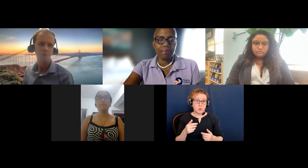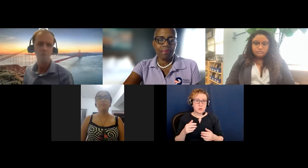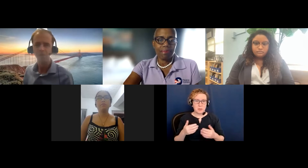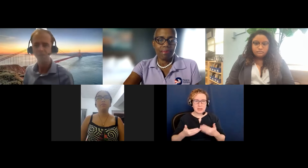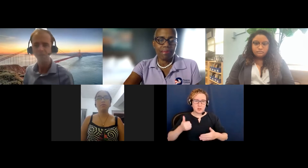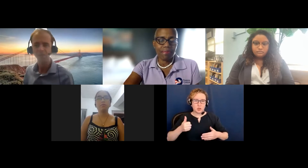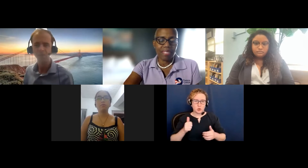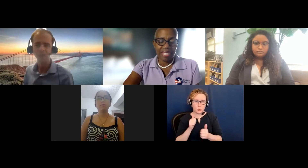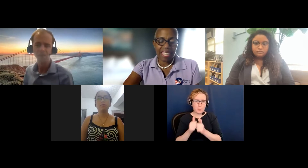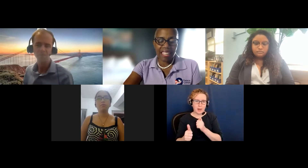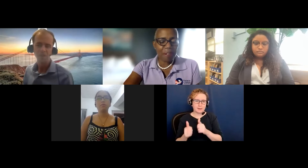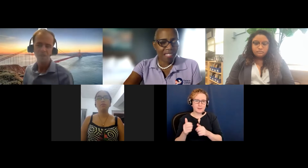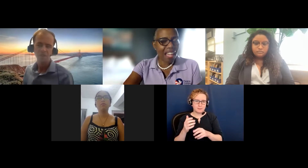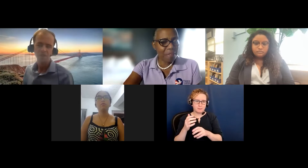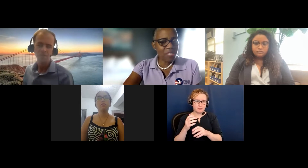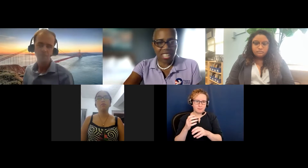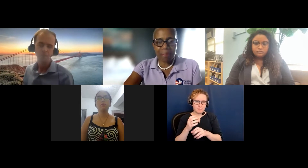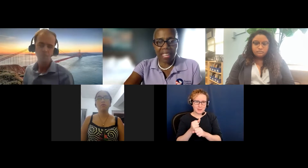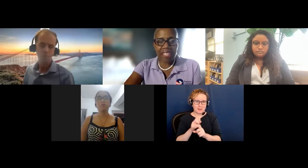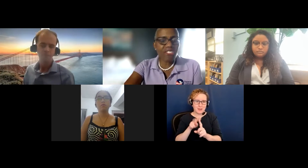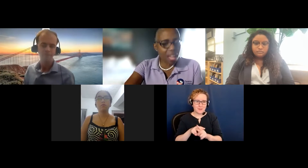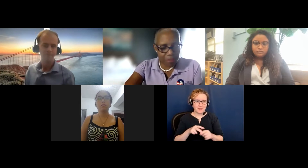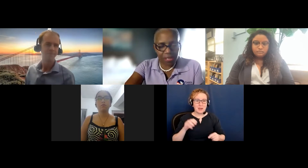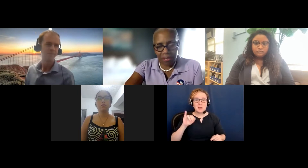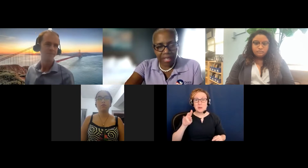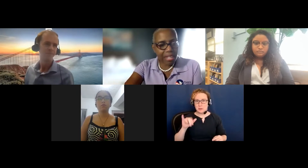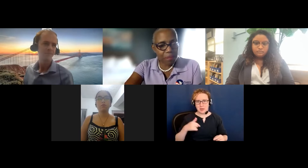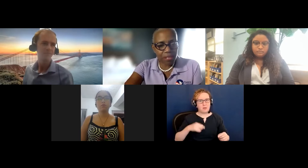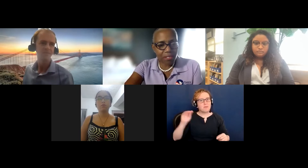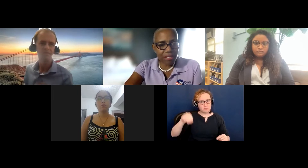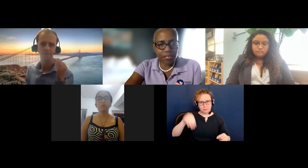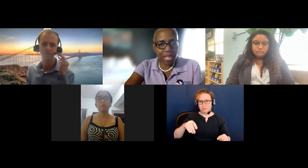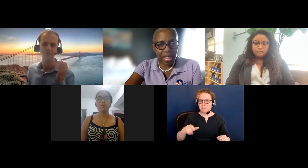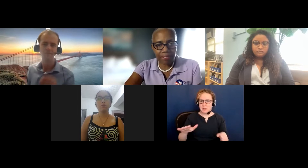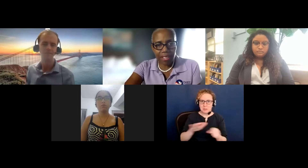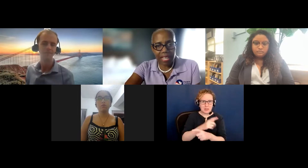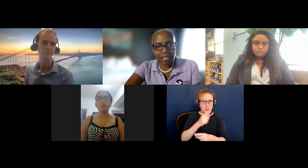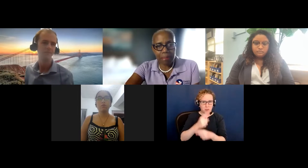I’m shaking my head, you are absolutely right. If you can find out as much